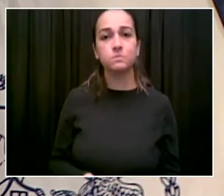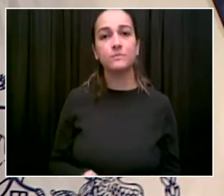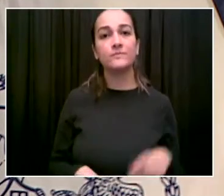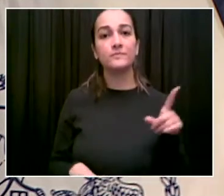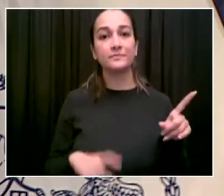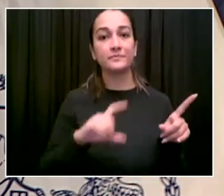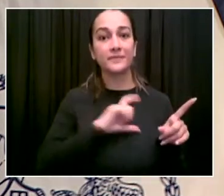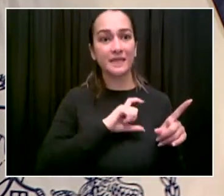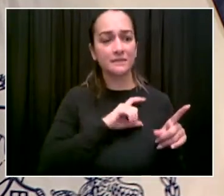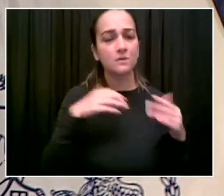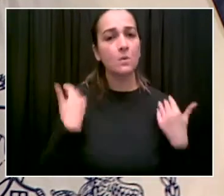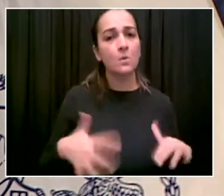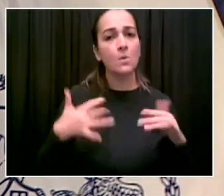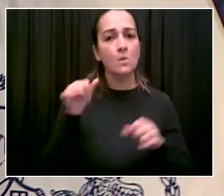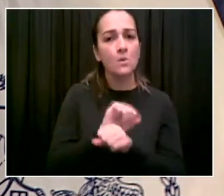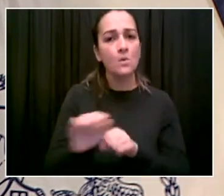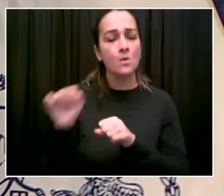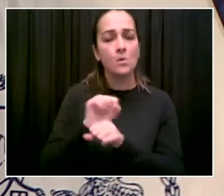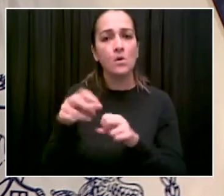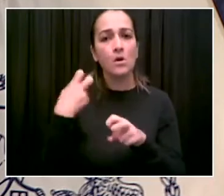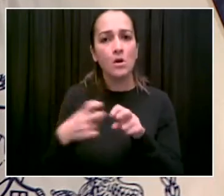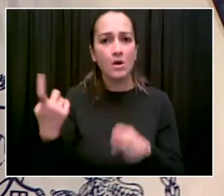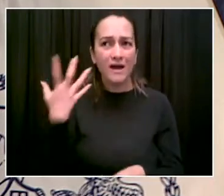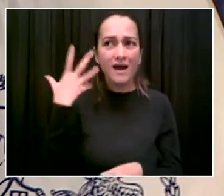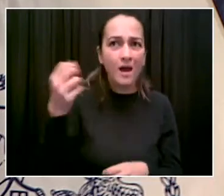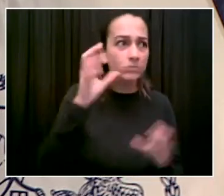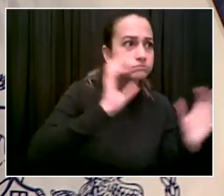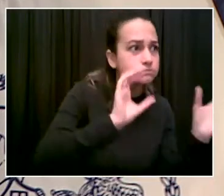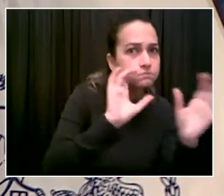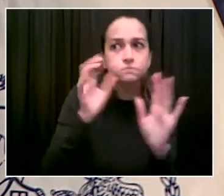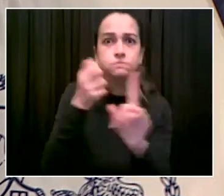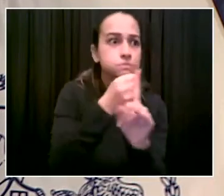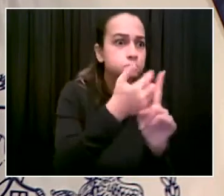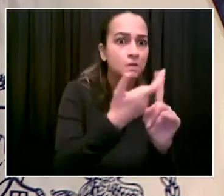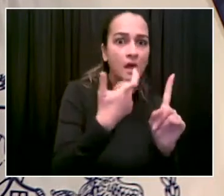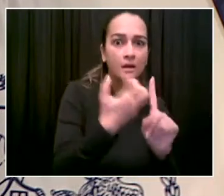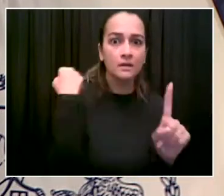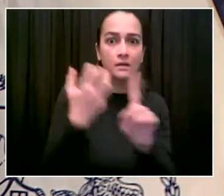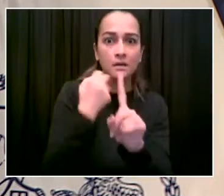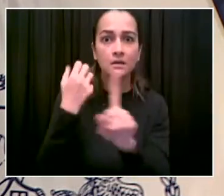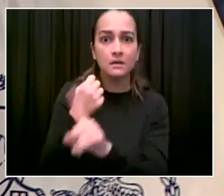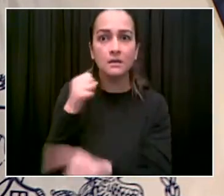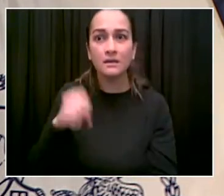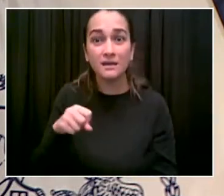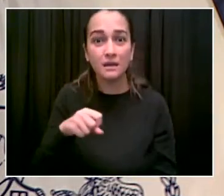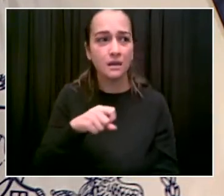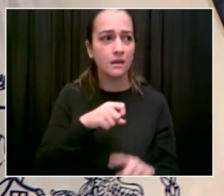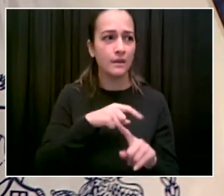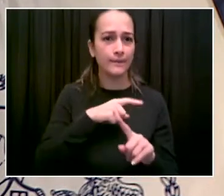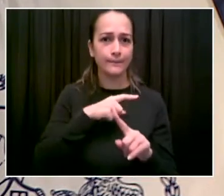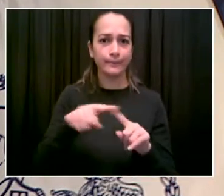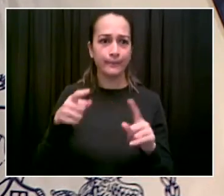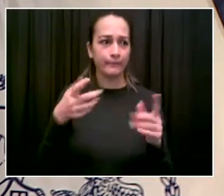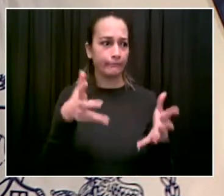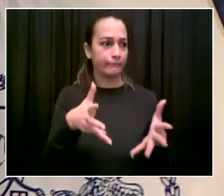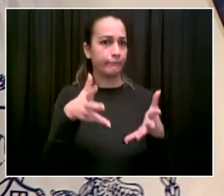FACING RIGHT NOW IS ARRESTS ARE BEING MADE CONSTANTLY AND THEN THE EXNT PIECE THAT HAS